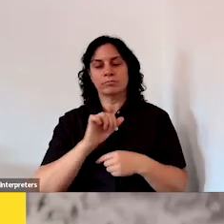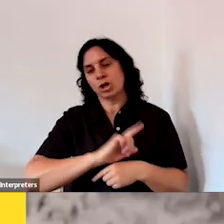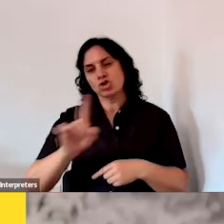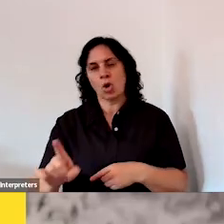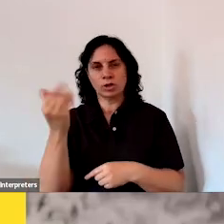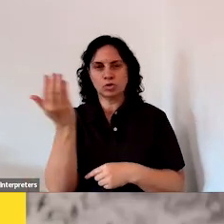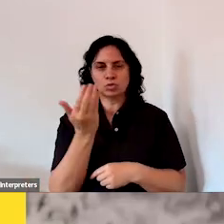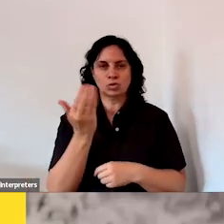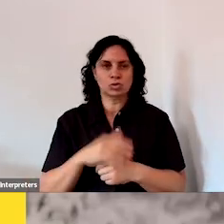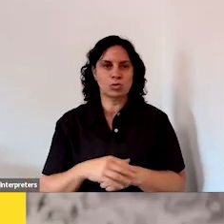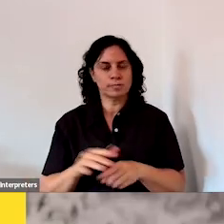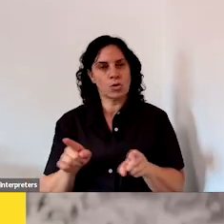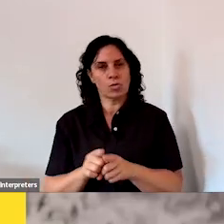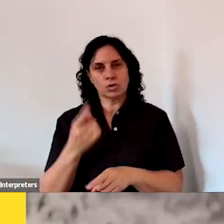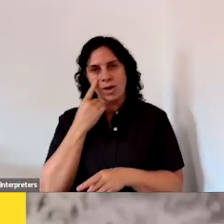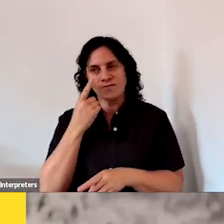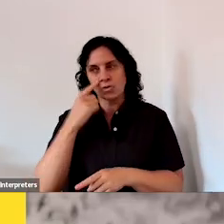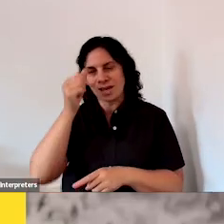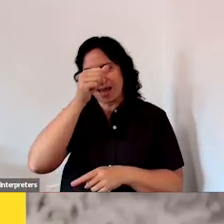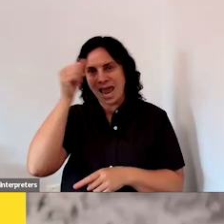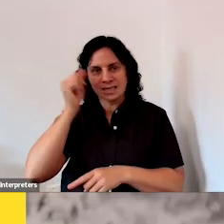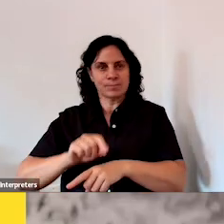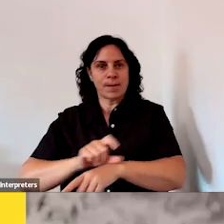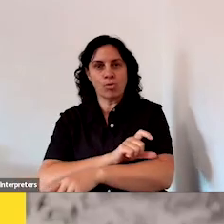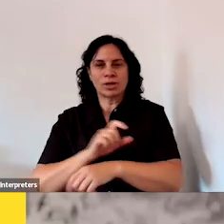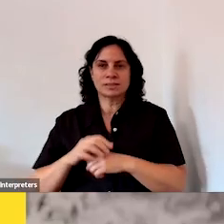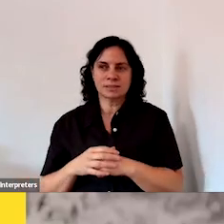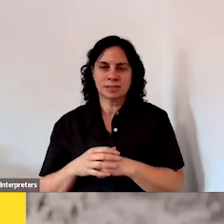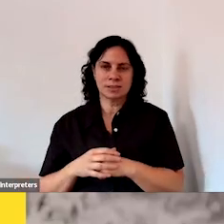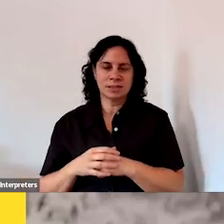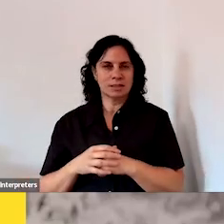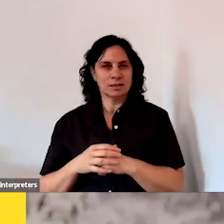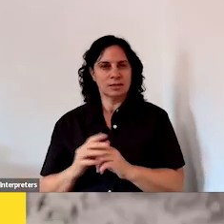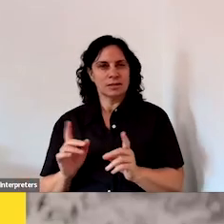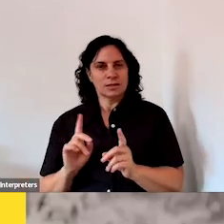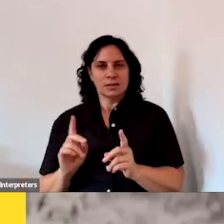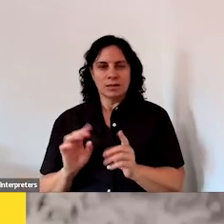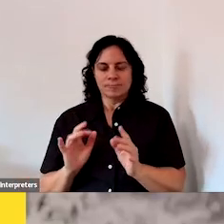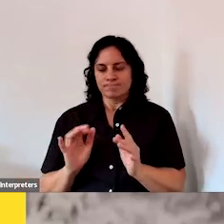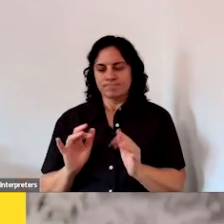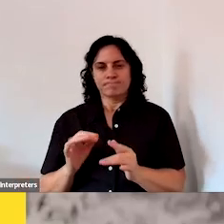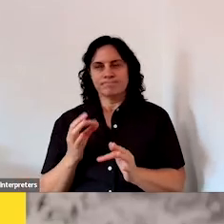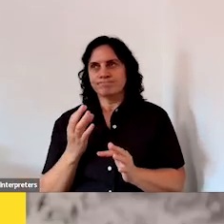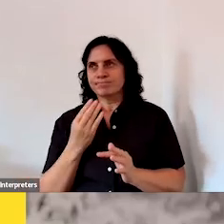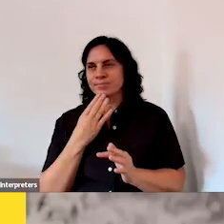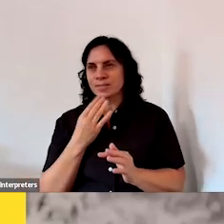We also looked at academic buoyancy. Academic buoyancy was measured using a validated four question scale.